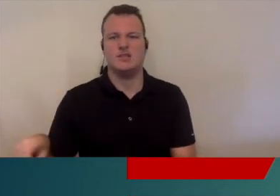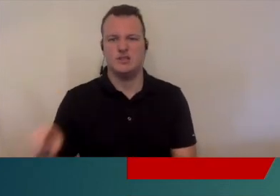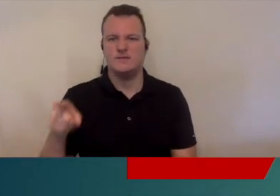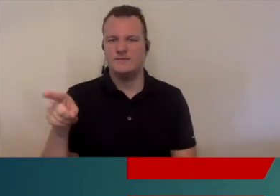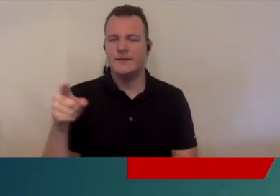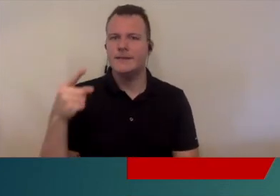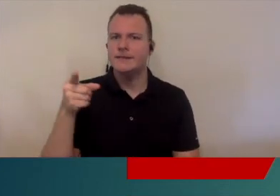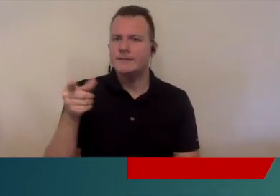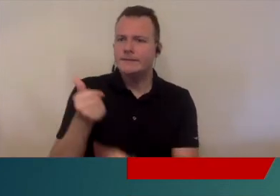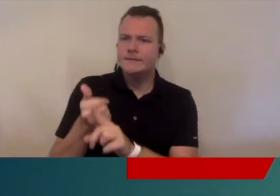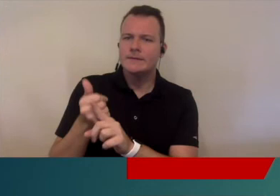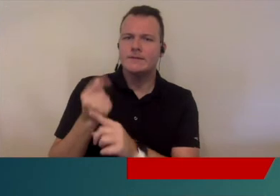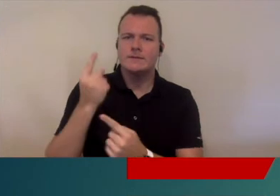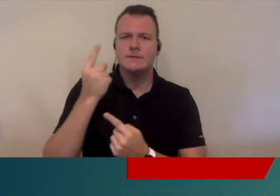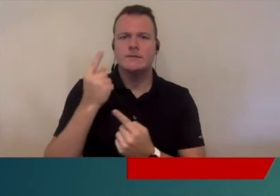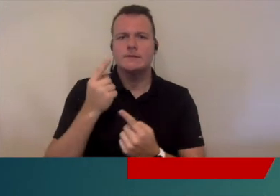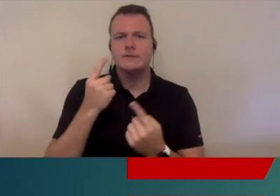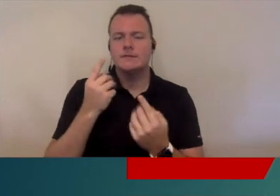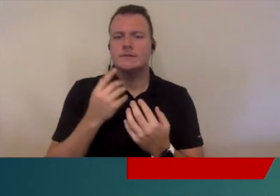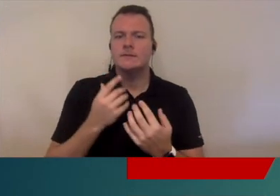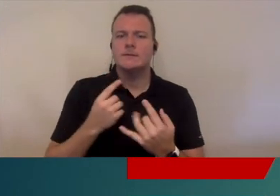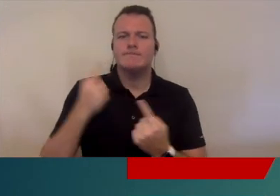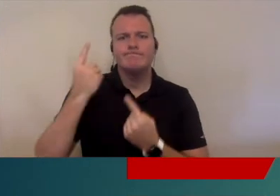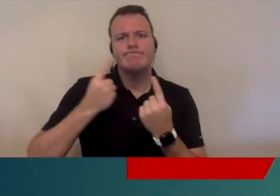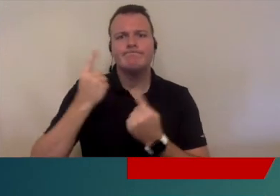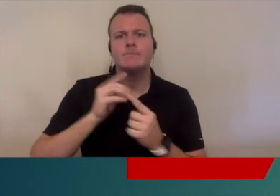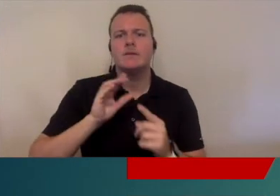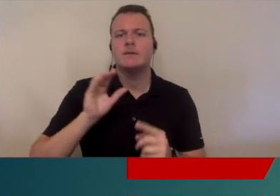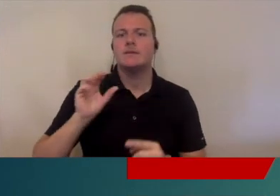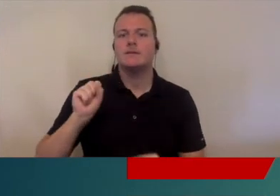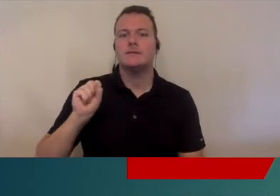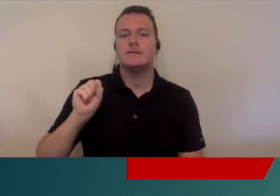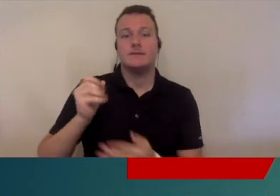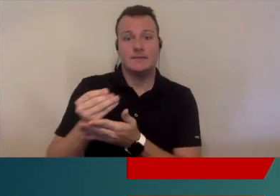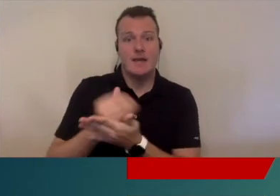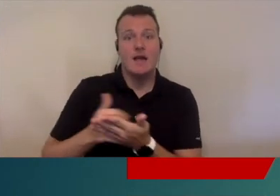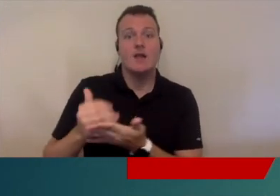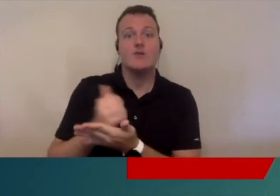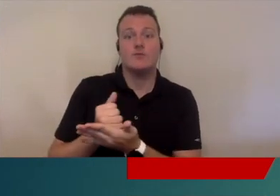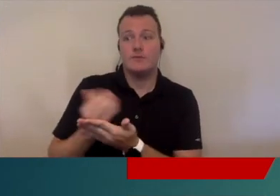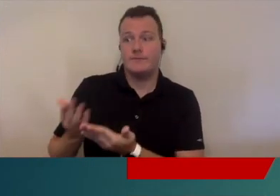was really concerned that their salary that they had offered her with the